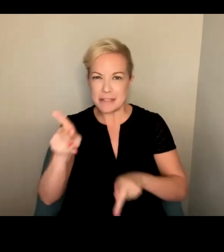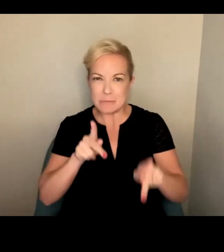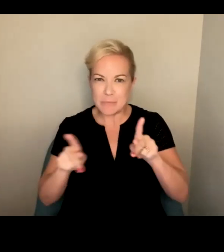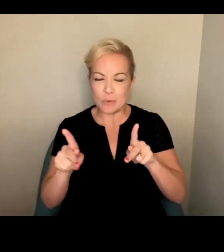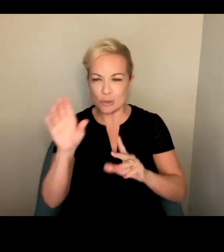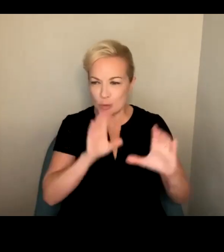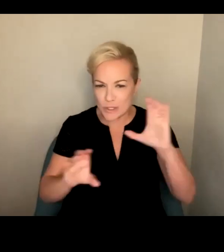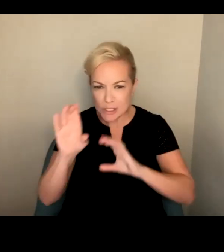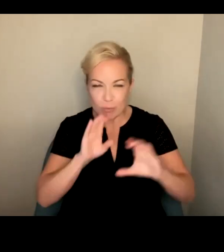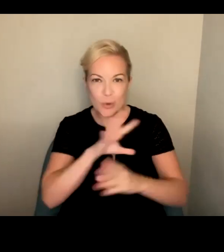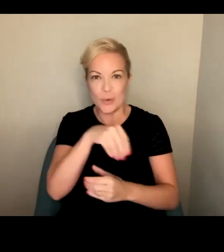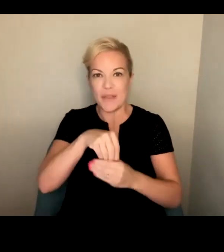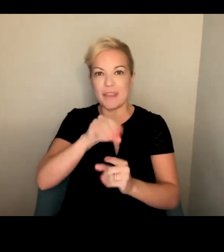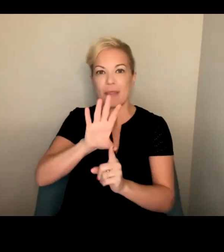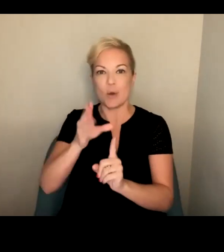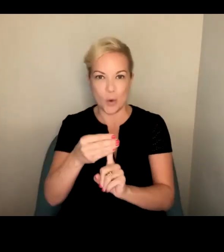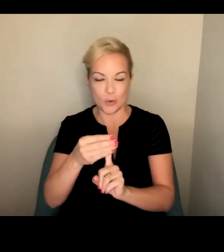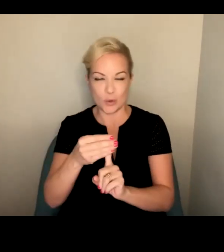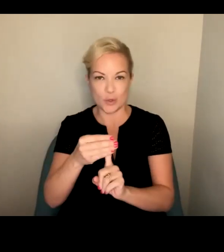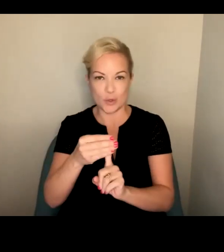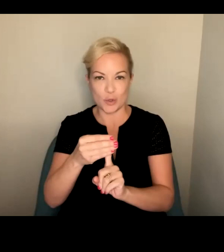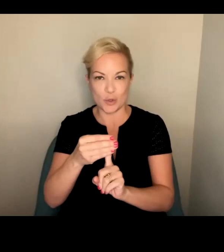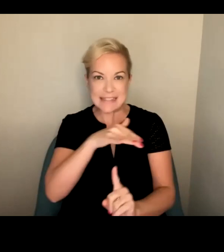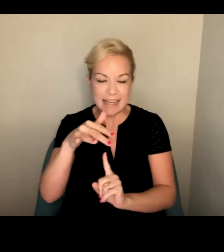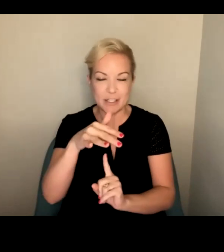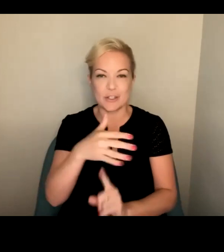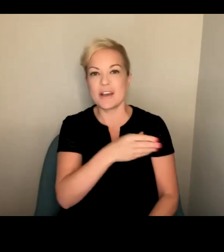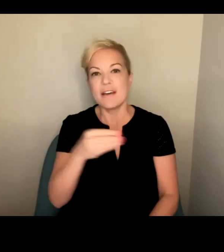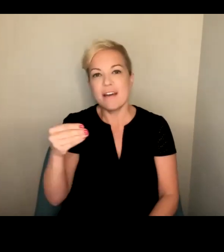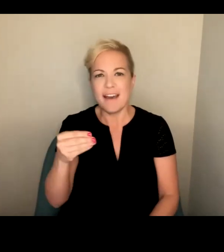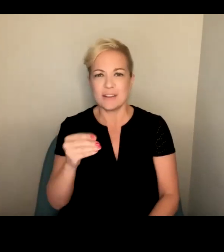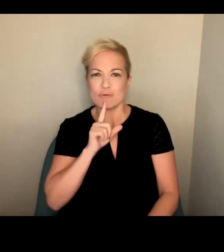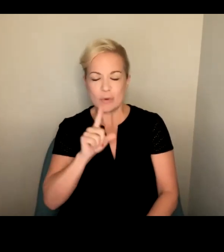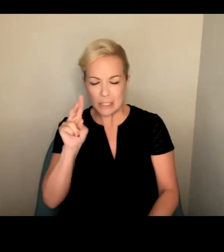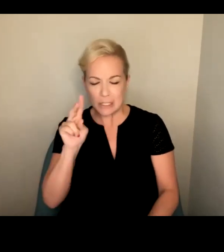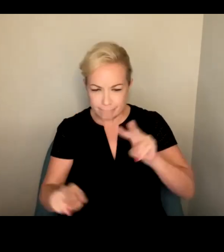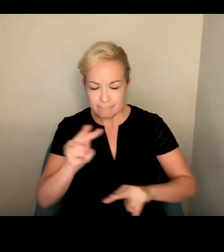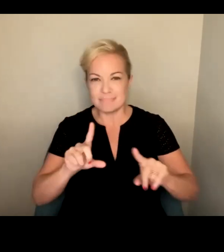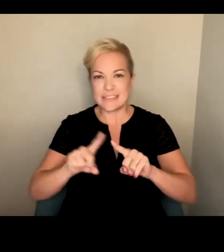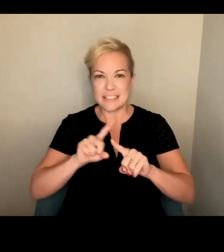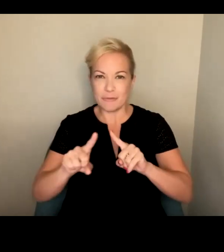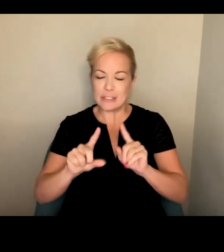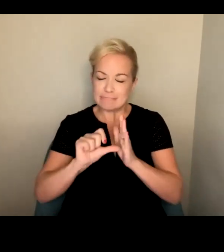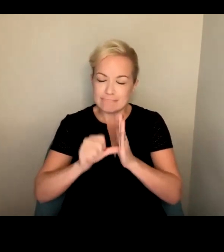cultural sector, presenting fresh ideas about the pressing issues of our time and, in many cases,